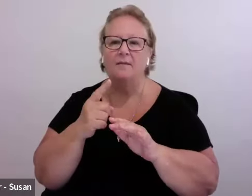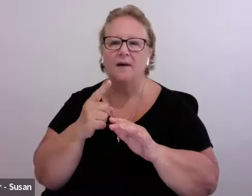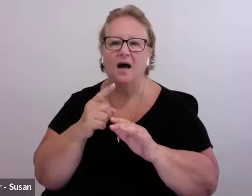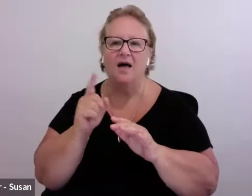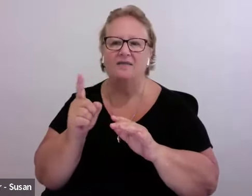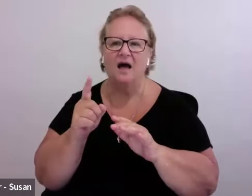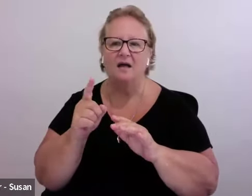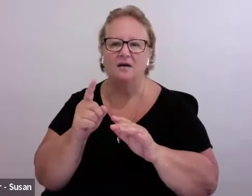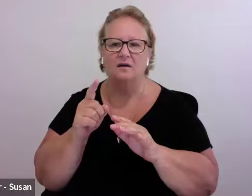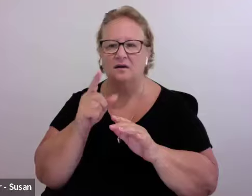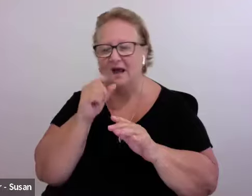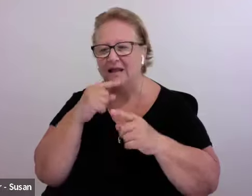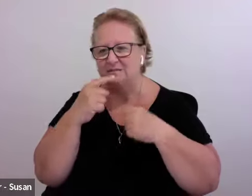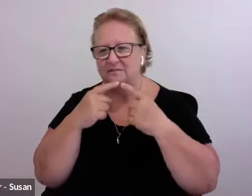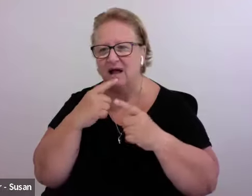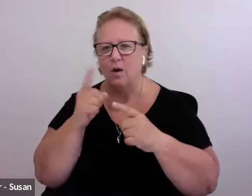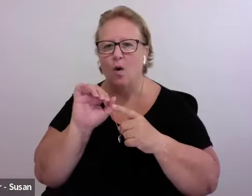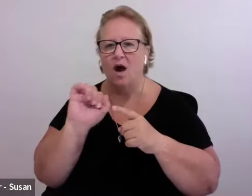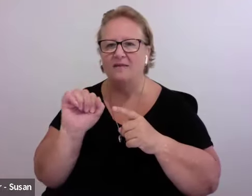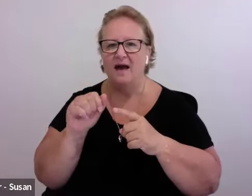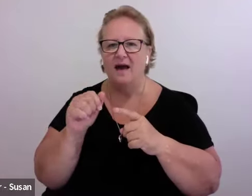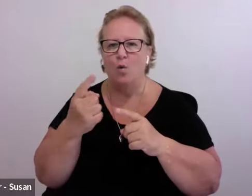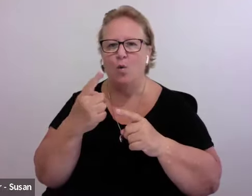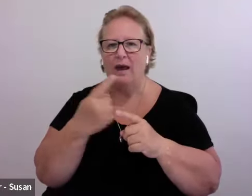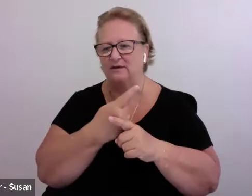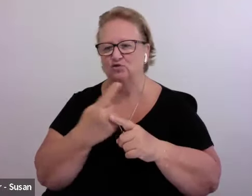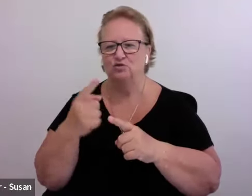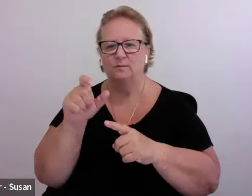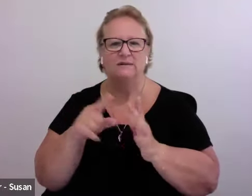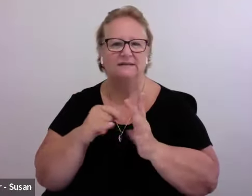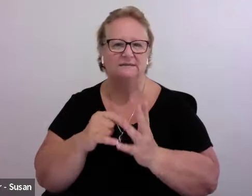the key person that's going to be the coordinator, but that